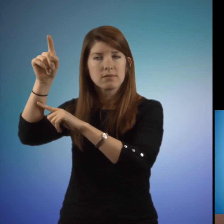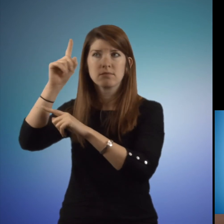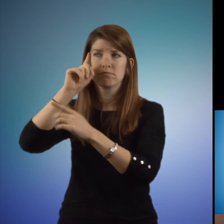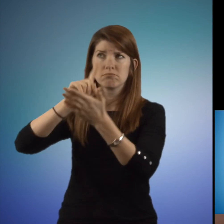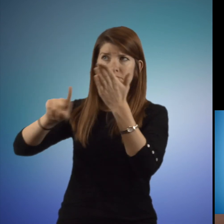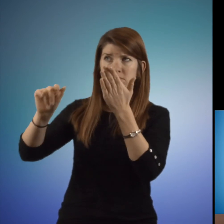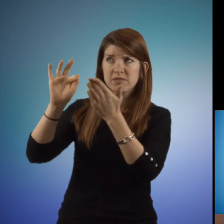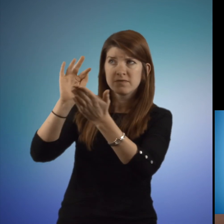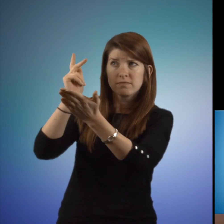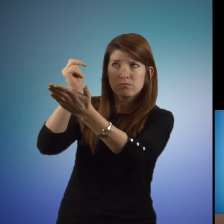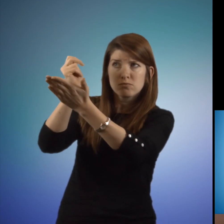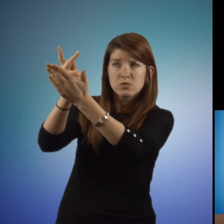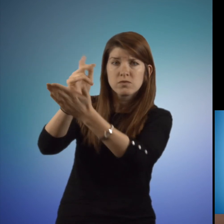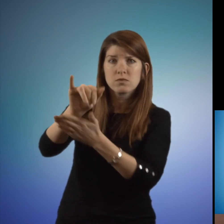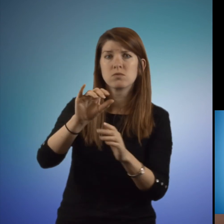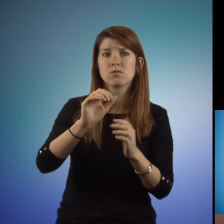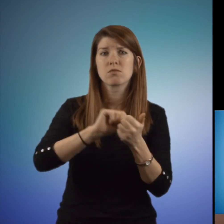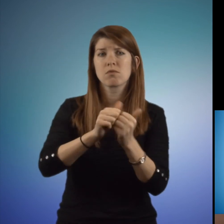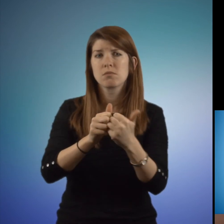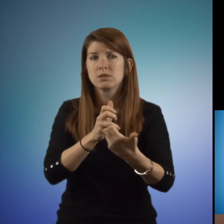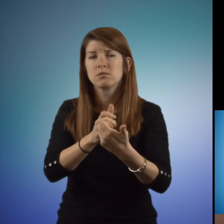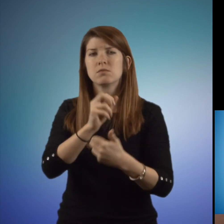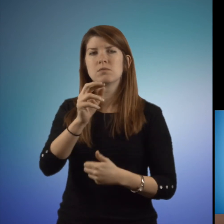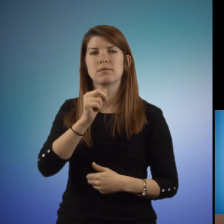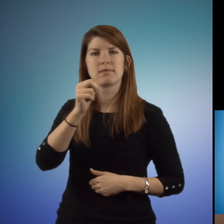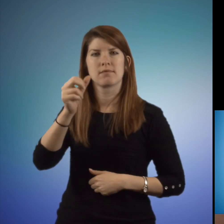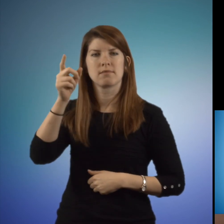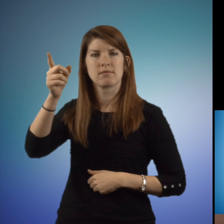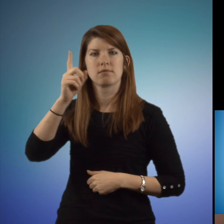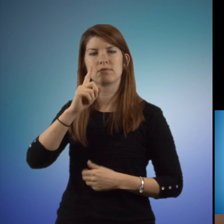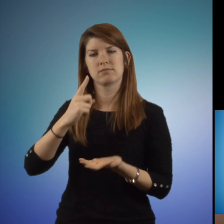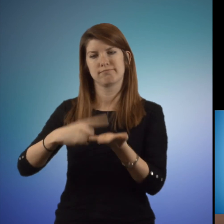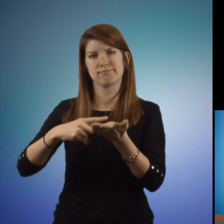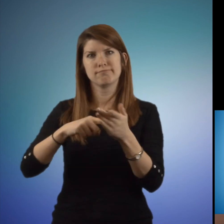of accommodations are allowable when you have this discussion in your IEP meeting.